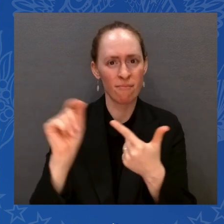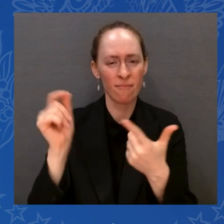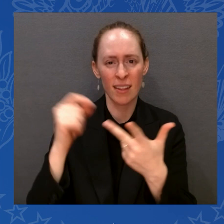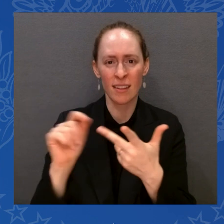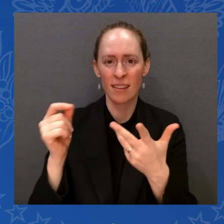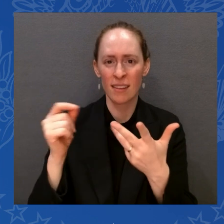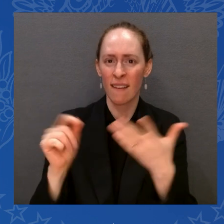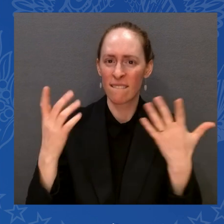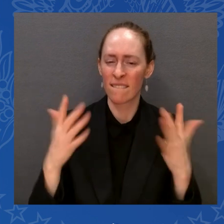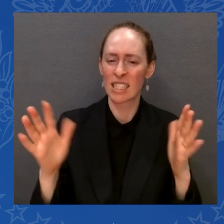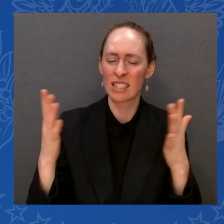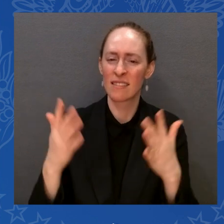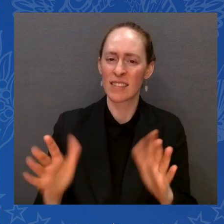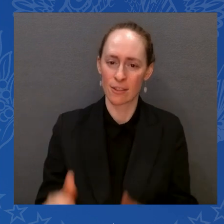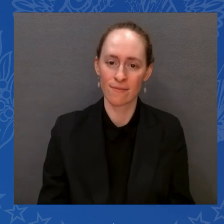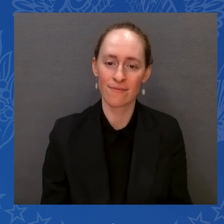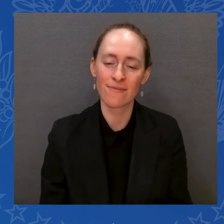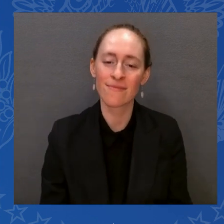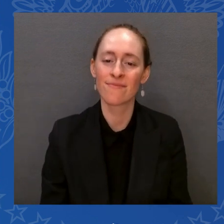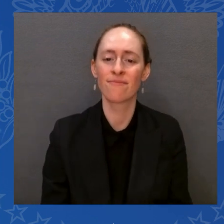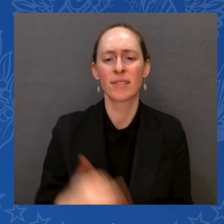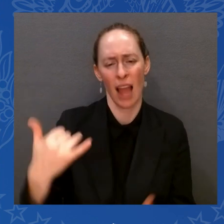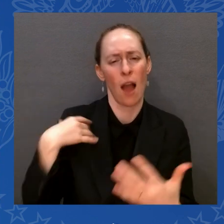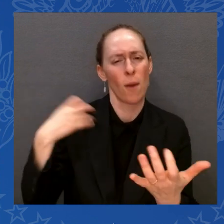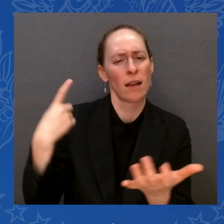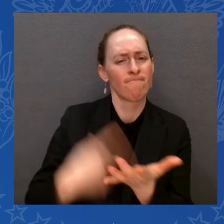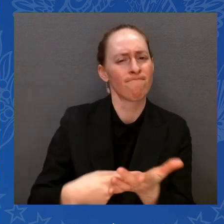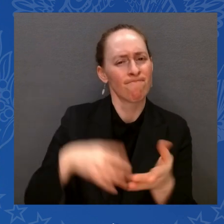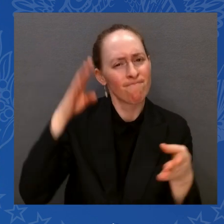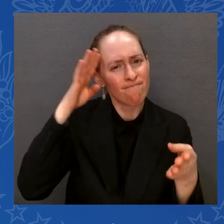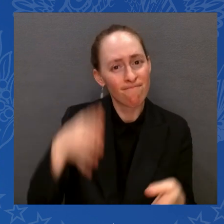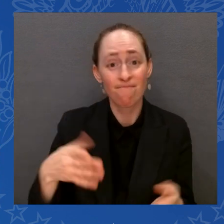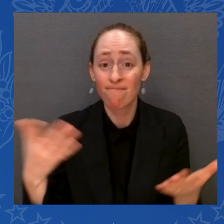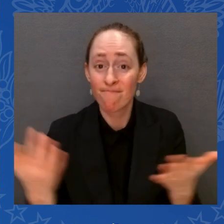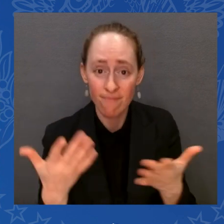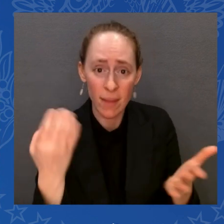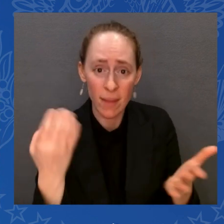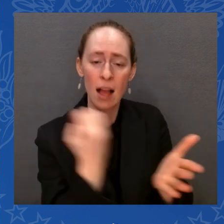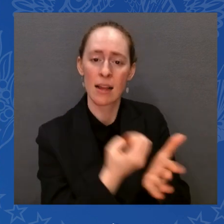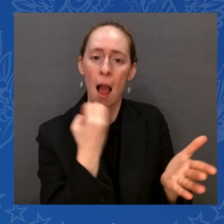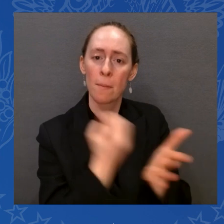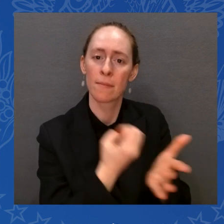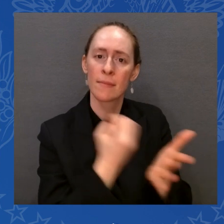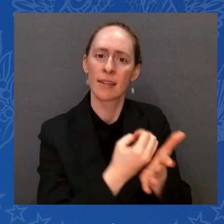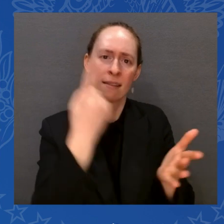This is a blue-collar blue change we're seeing. You know, an economy where we're building si- --